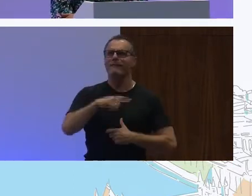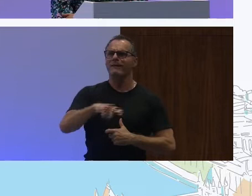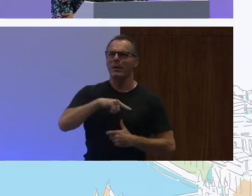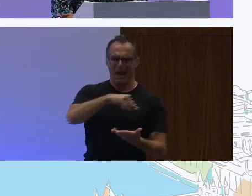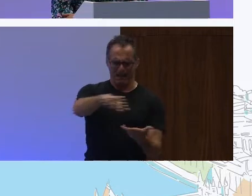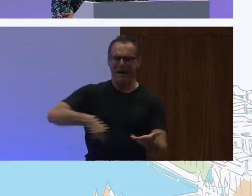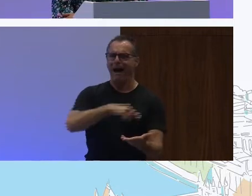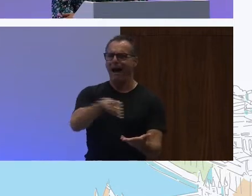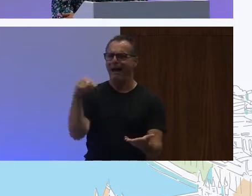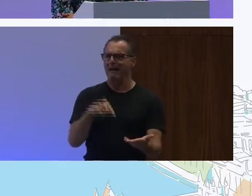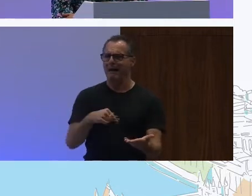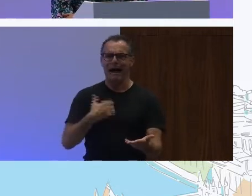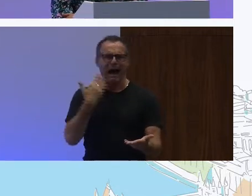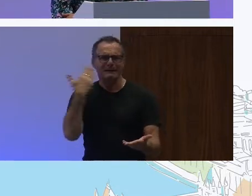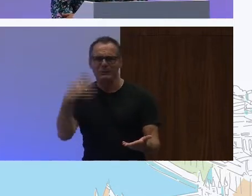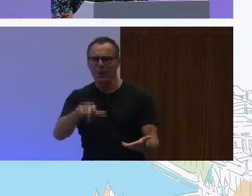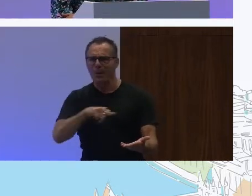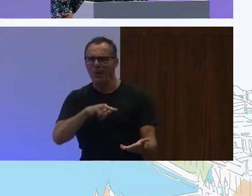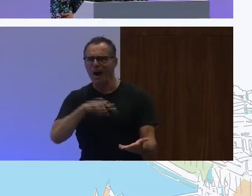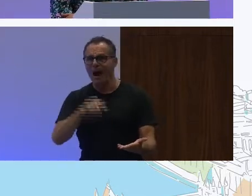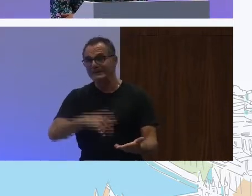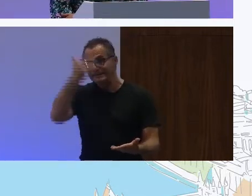Now it's going to be silly, right?